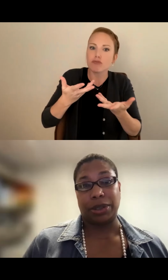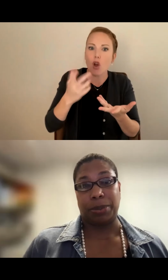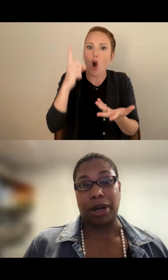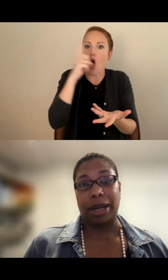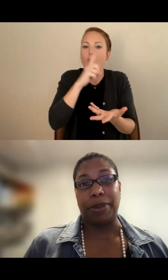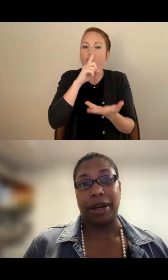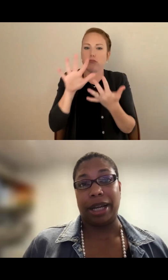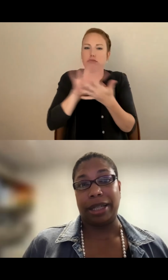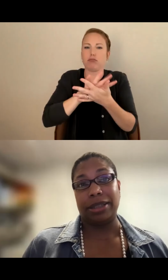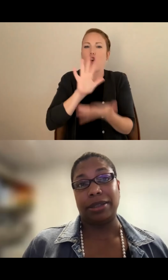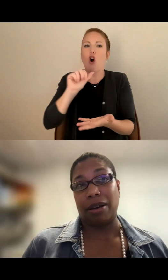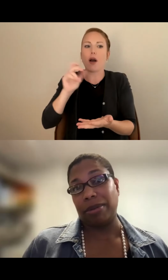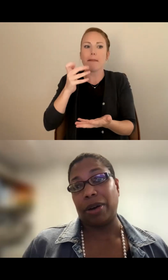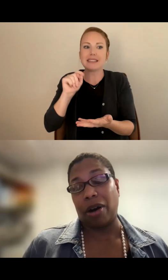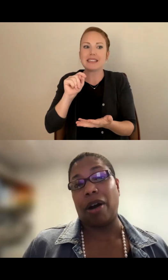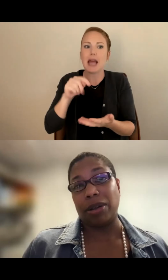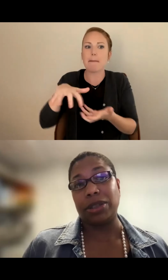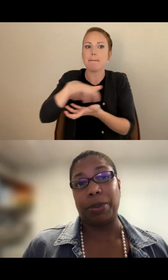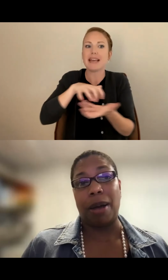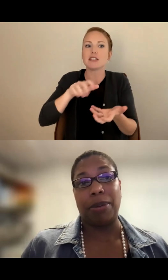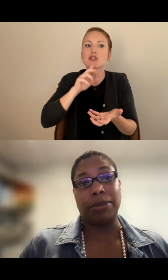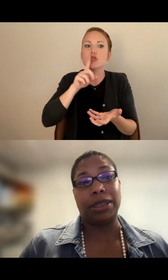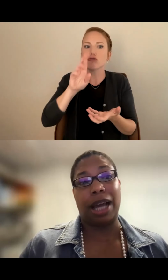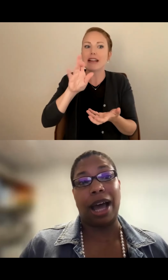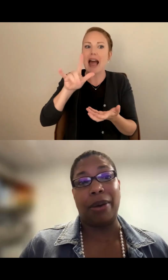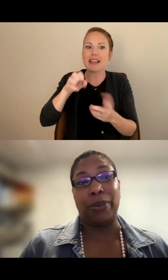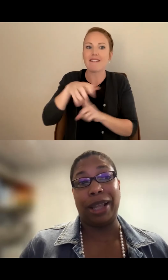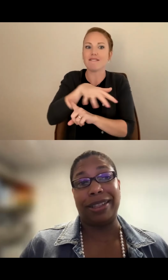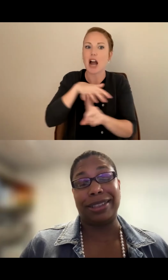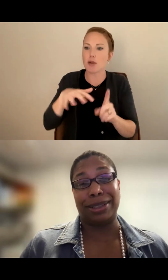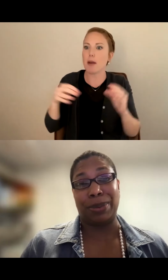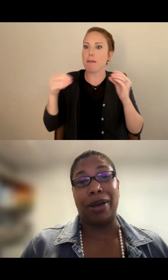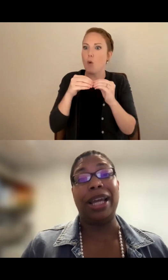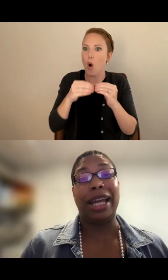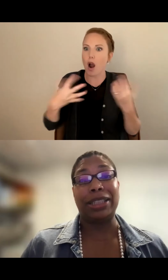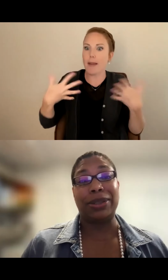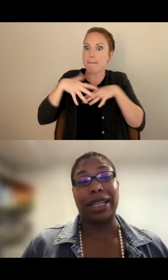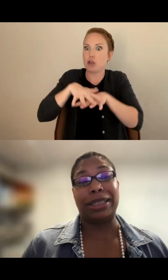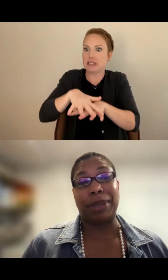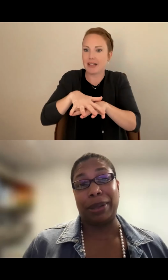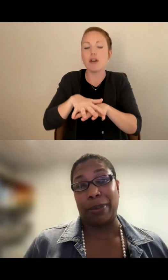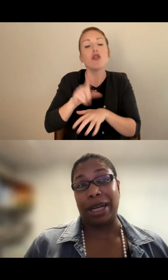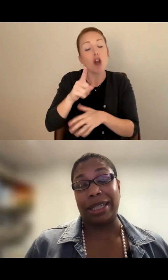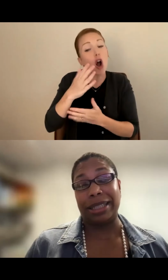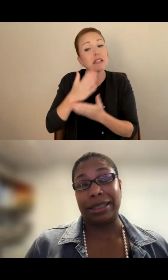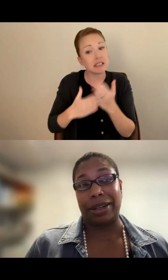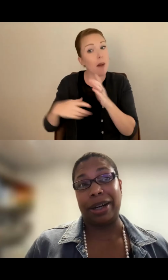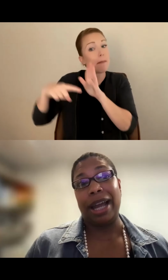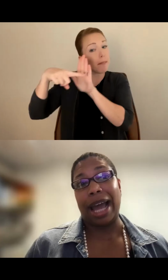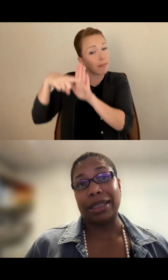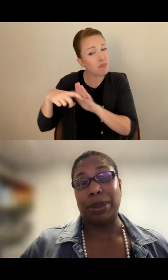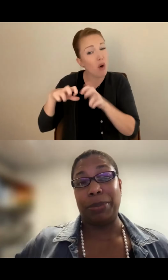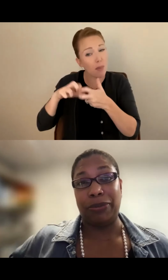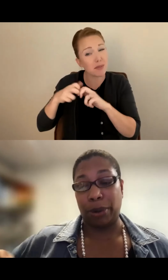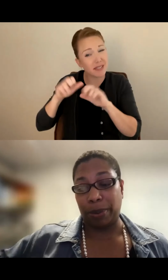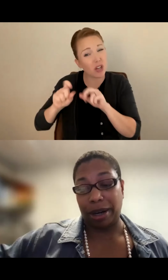Crystal brought up, there are also problems with this as well. This is something that we need to consider as we move forward.